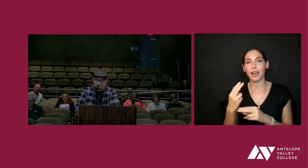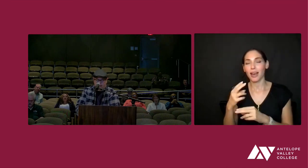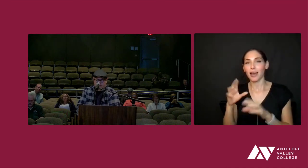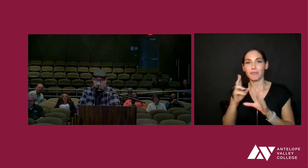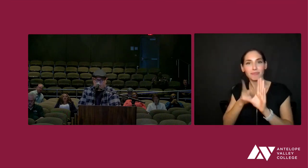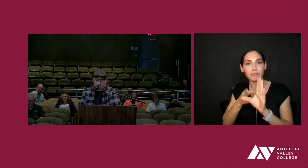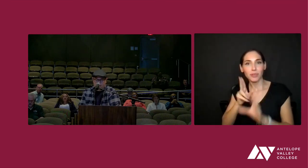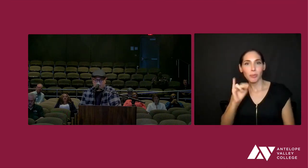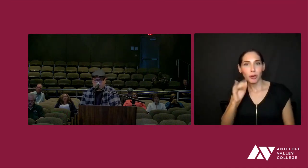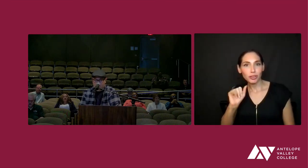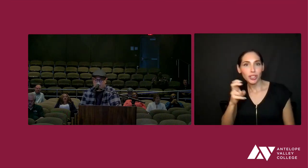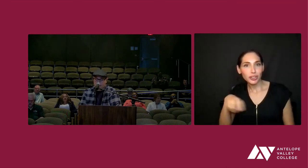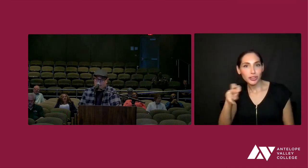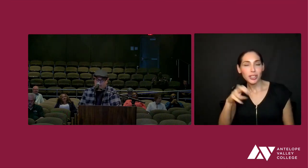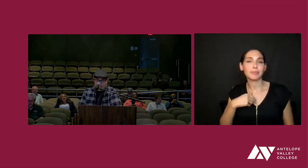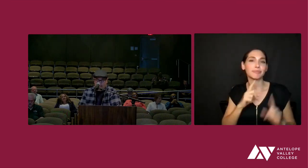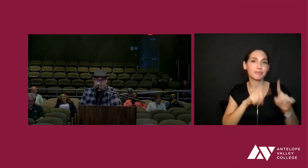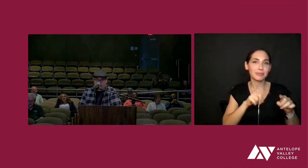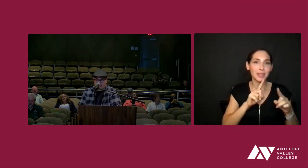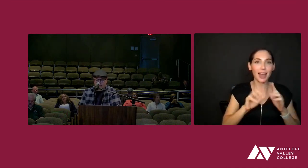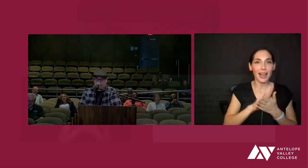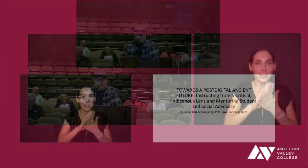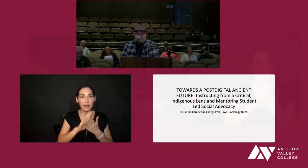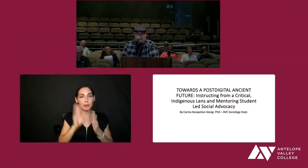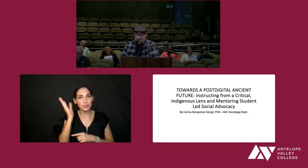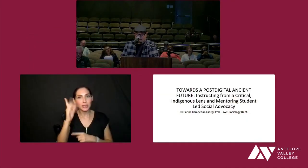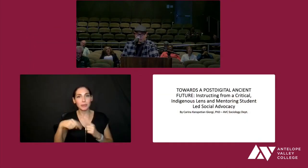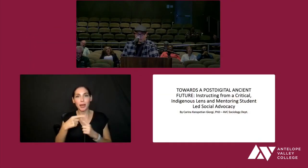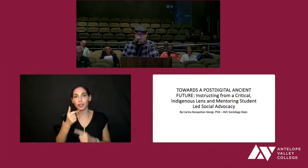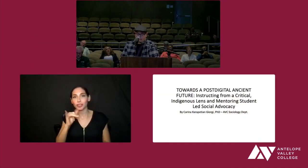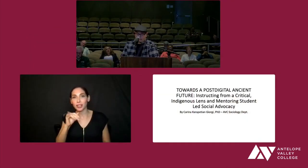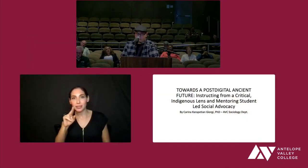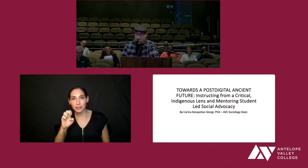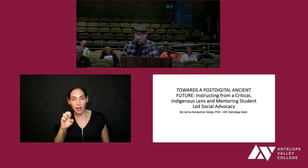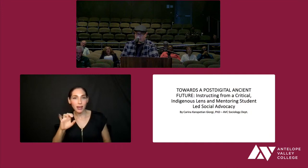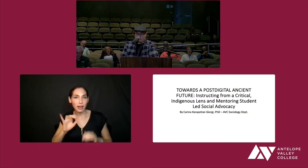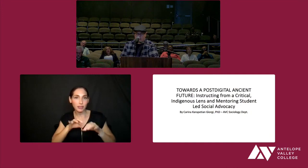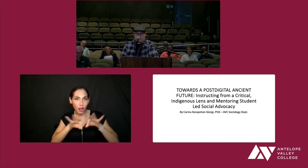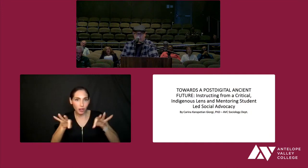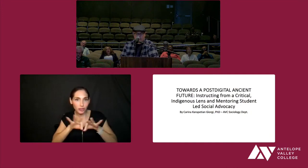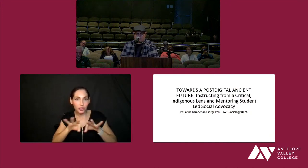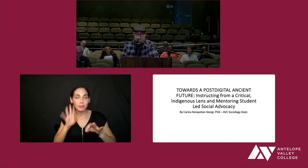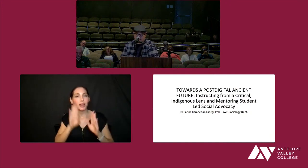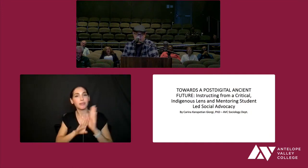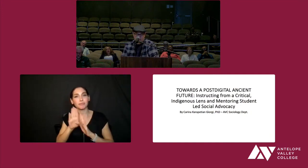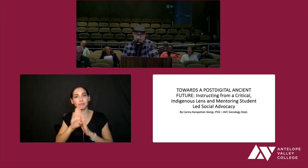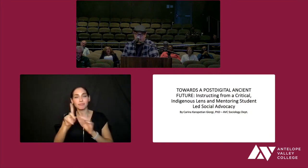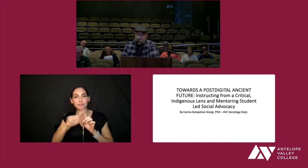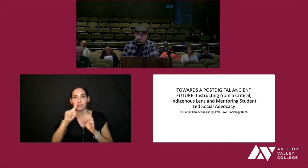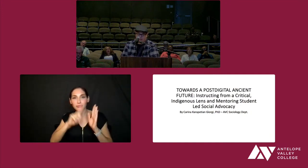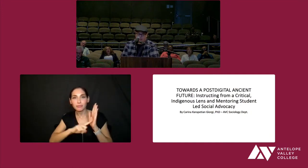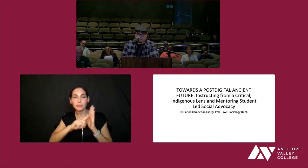I attended academic presentations on genocide scholarship. I established qualitative research and volunteer opportunities at a community youth center in